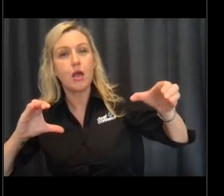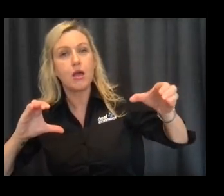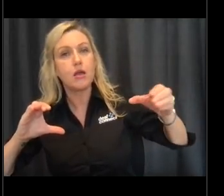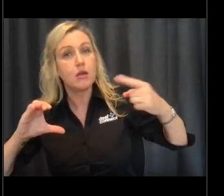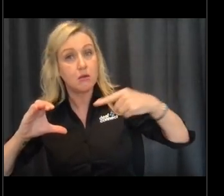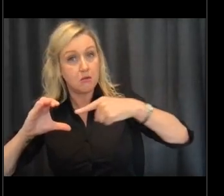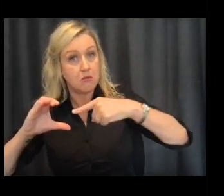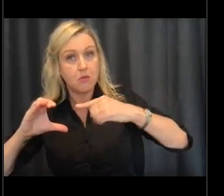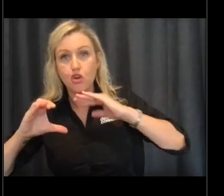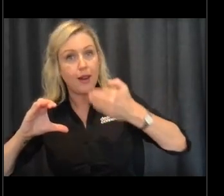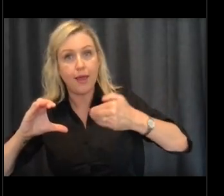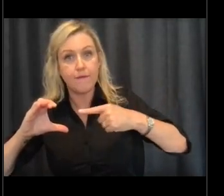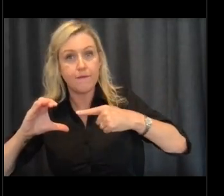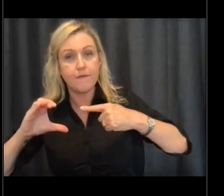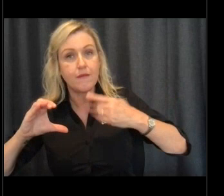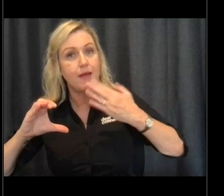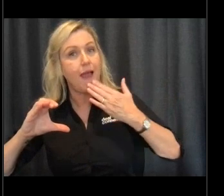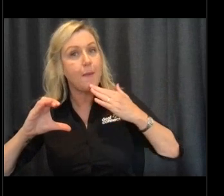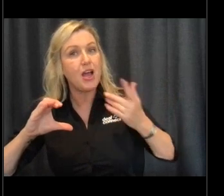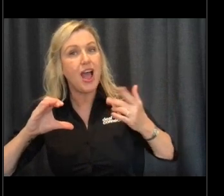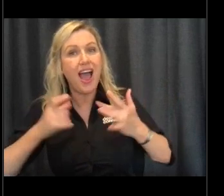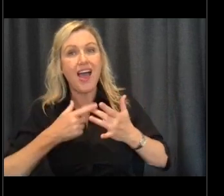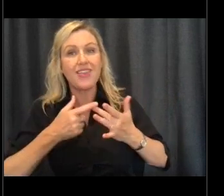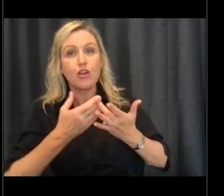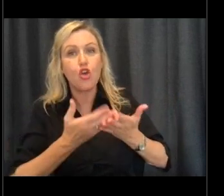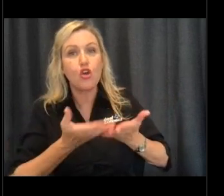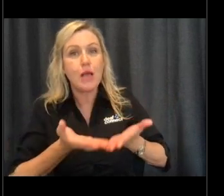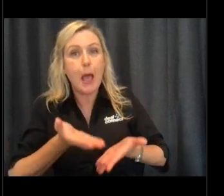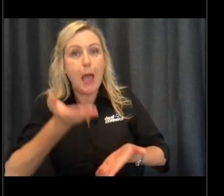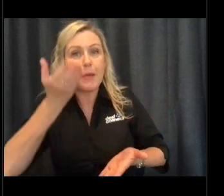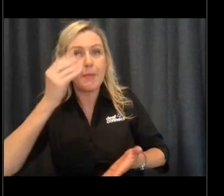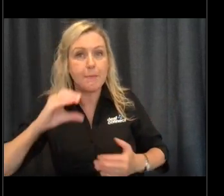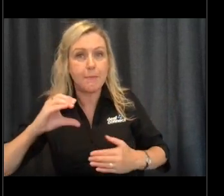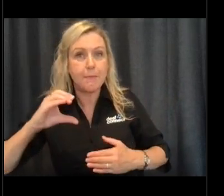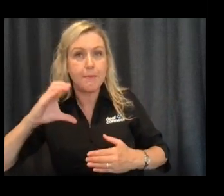But I think the most common question I get or the most unknown thing is people look at